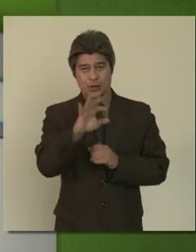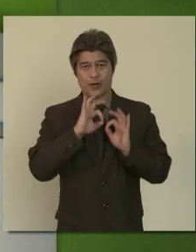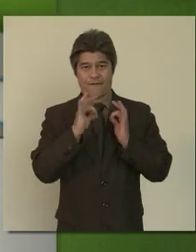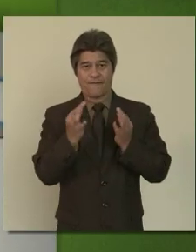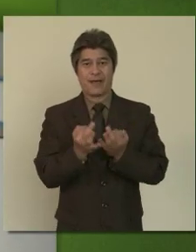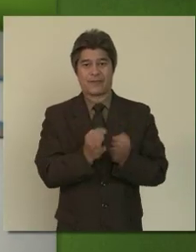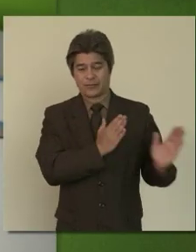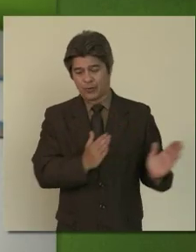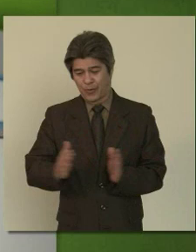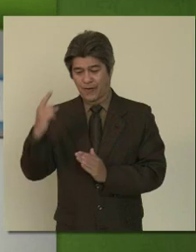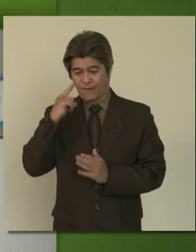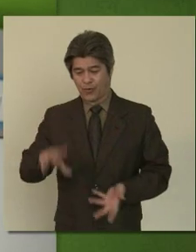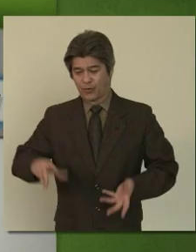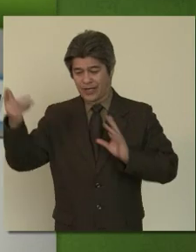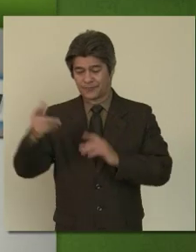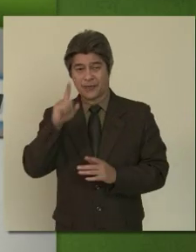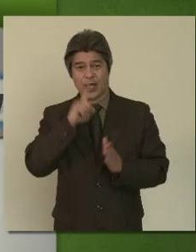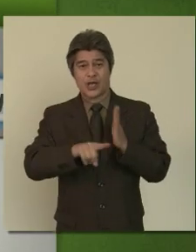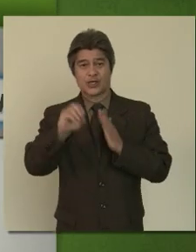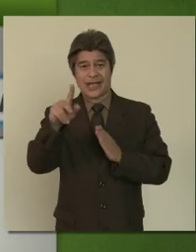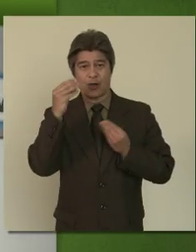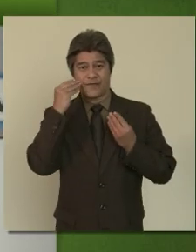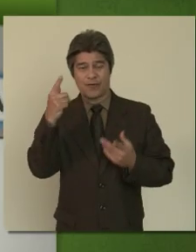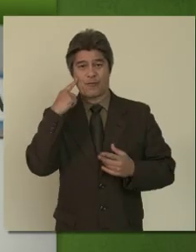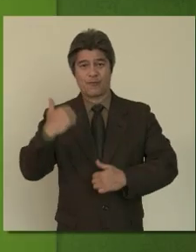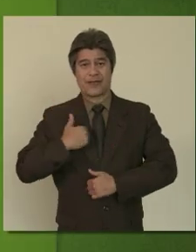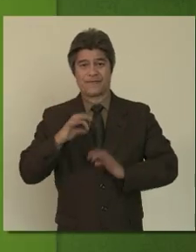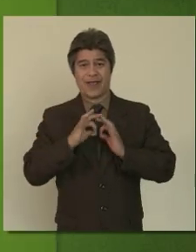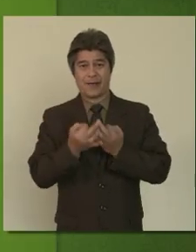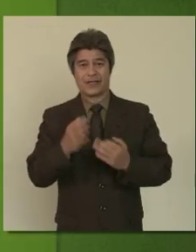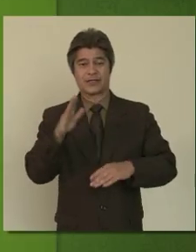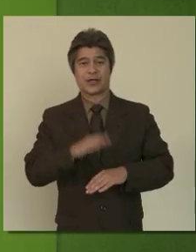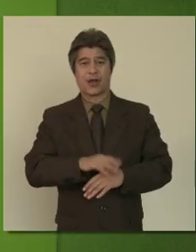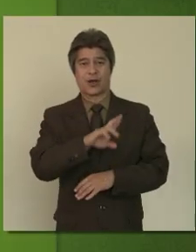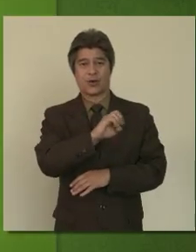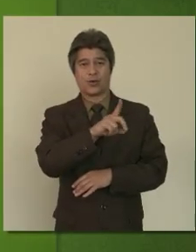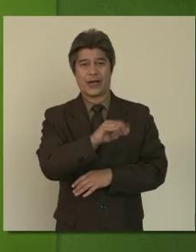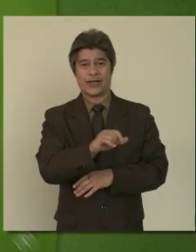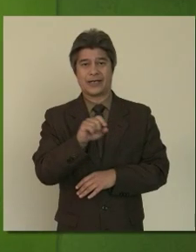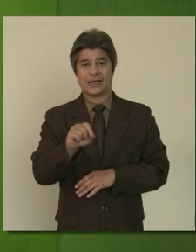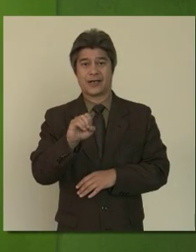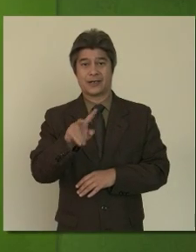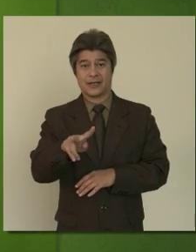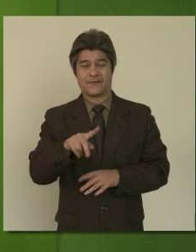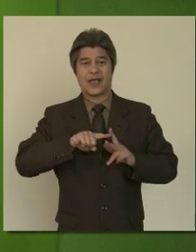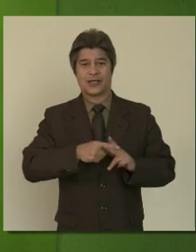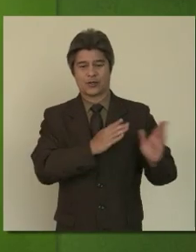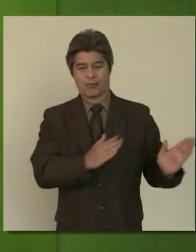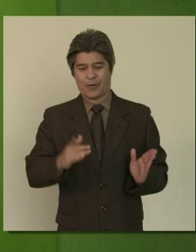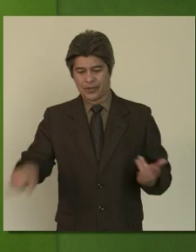Check out the information for military families on Ready.gov and get started preparing today!